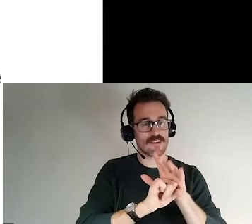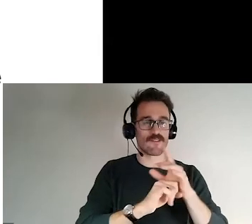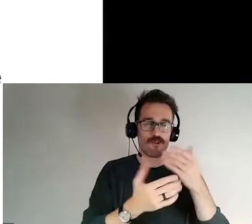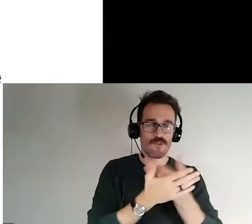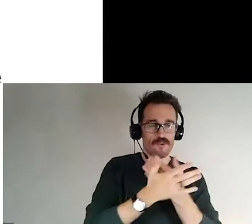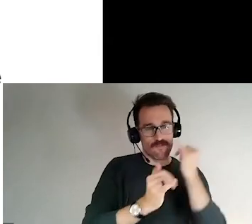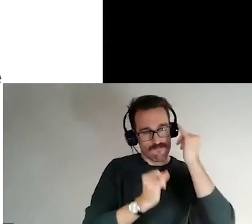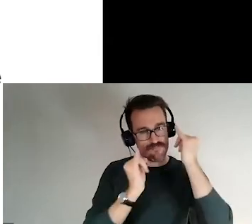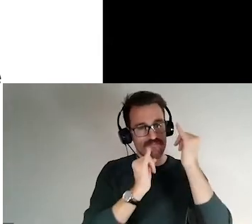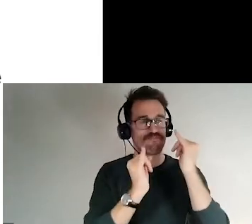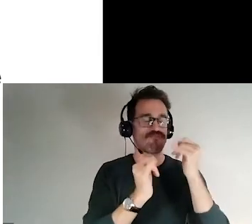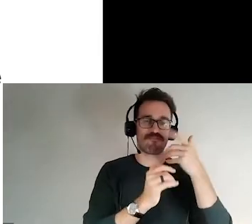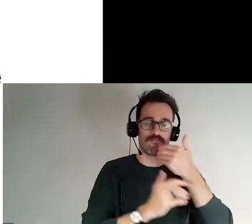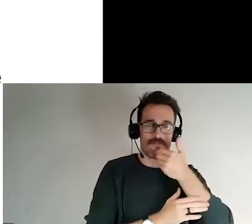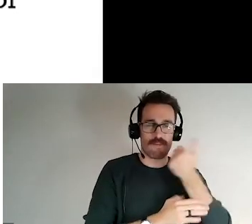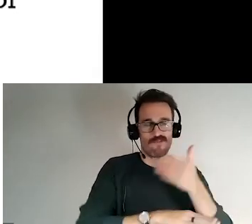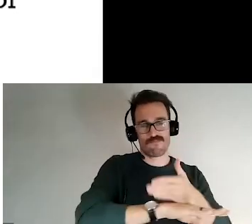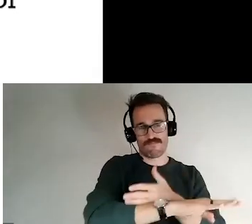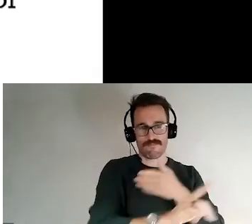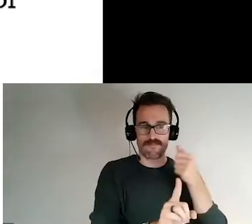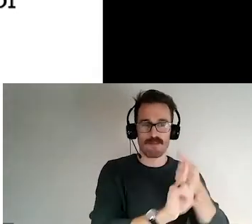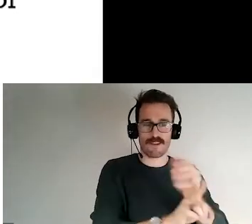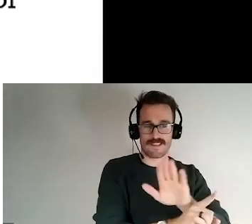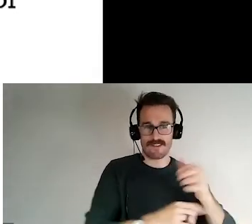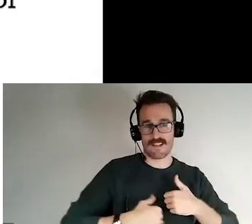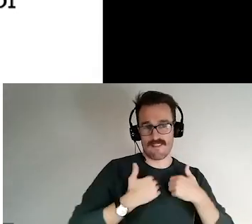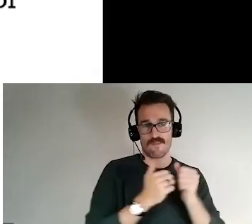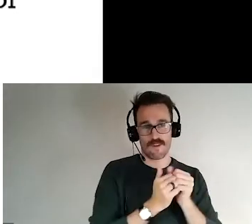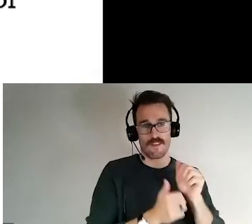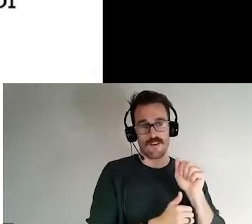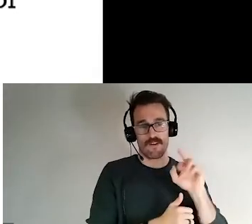outcomes for people affected by arthritis. In terms of arthritis as a condition it actually